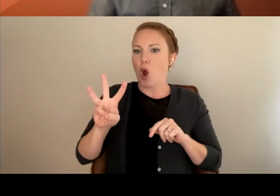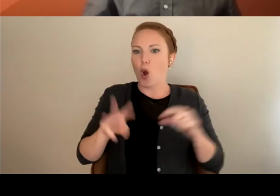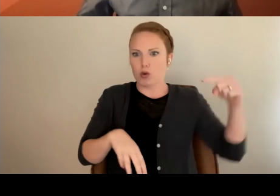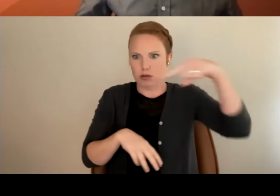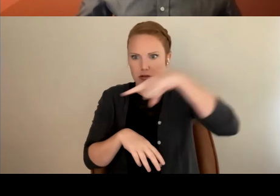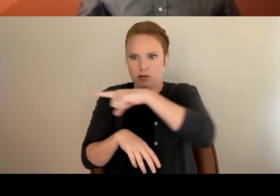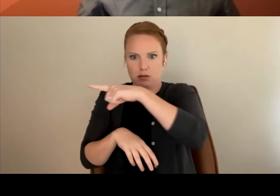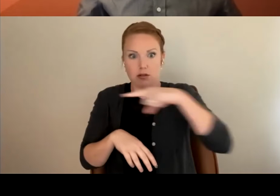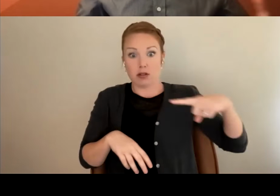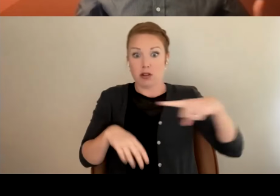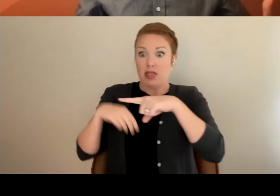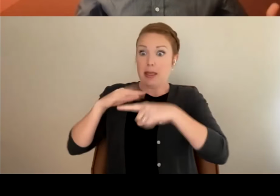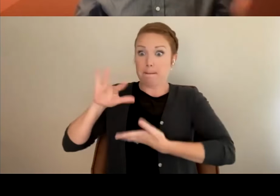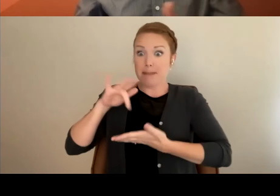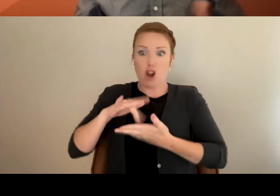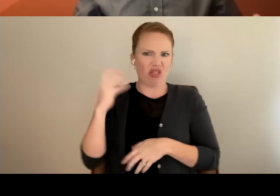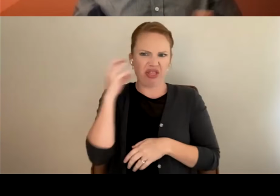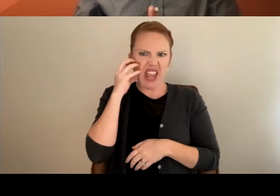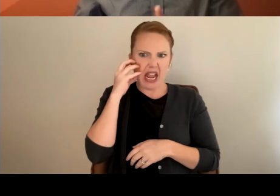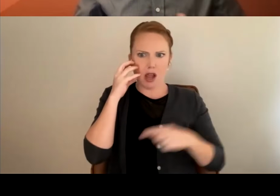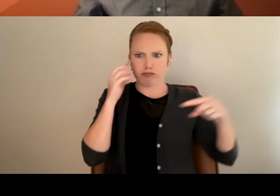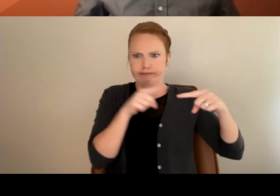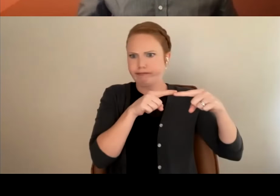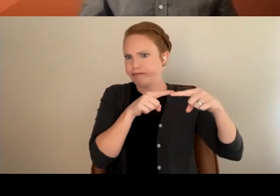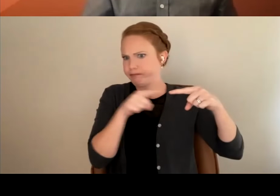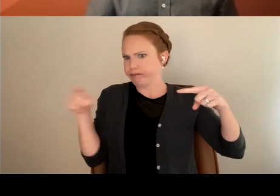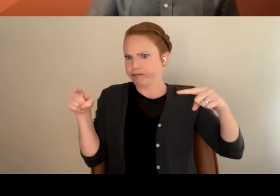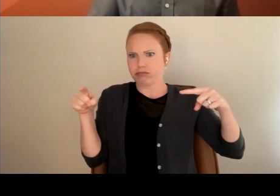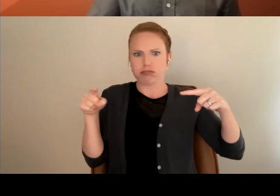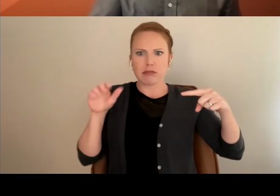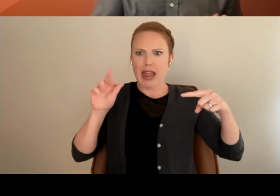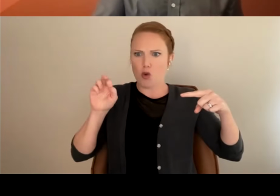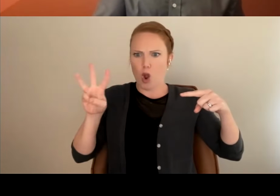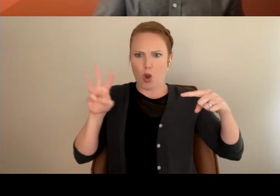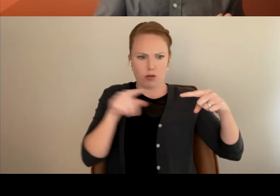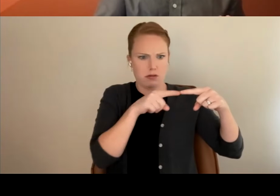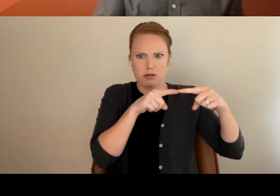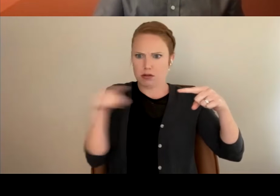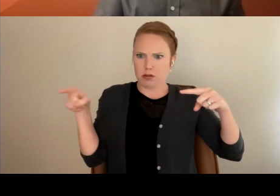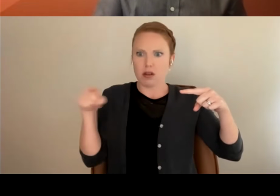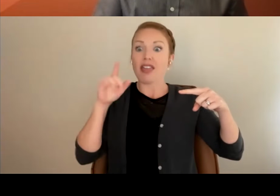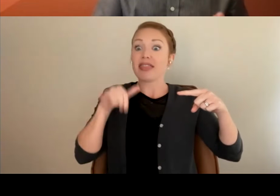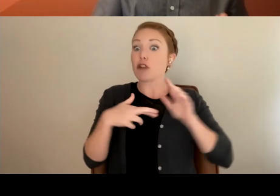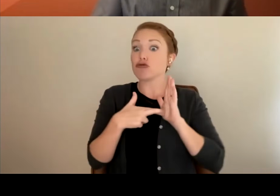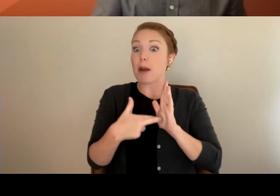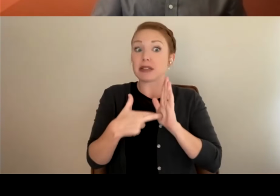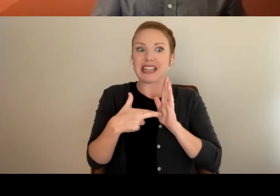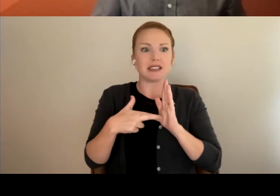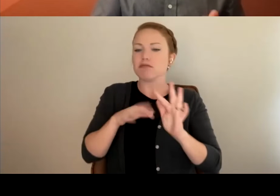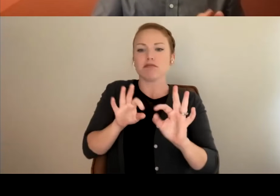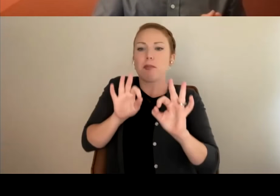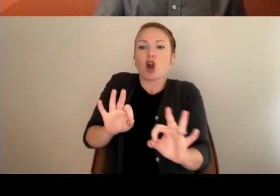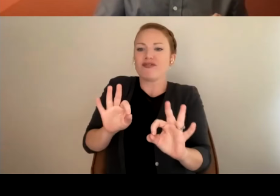heavy arrow in the in the center going from left to right that represents ideal accessibility.